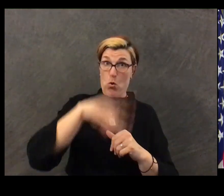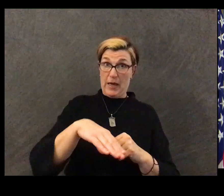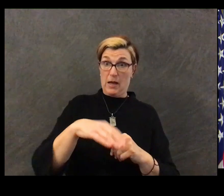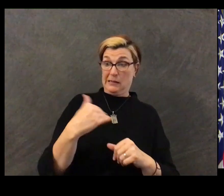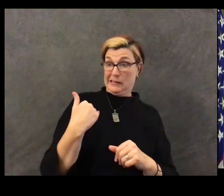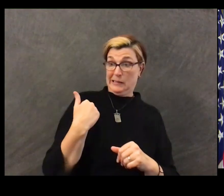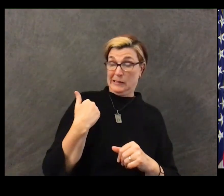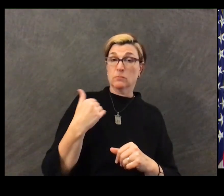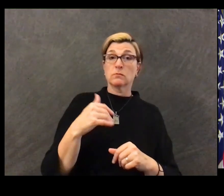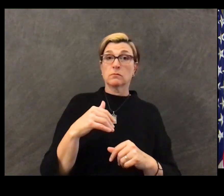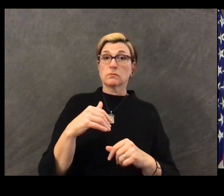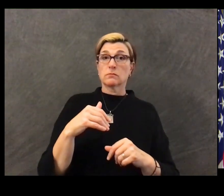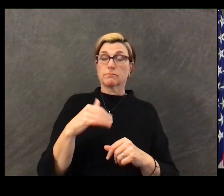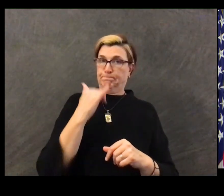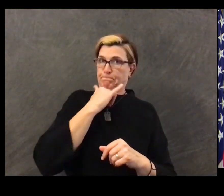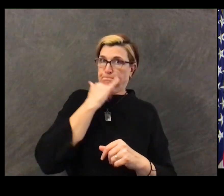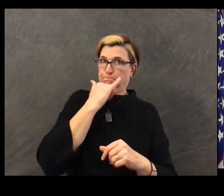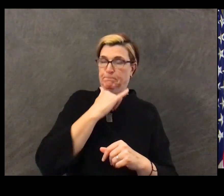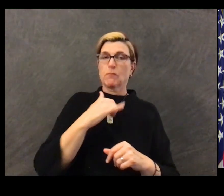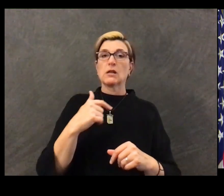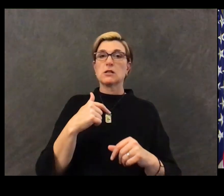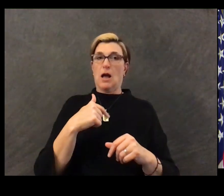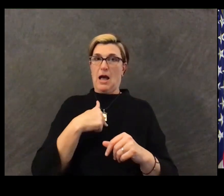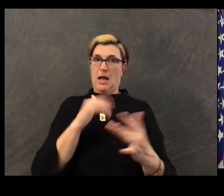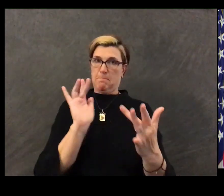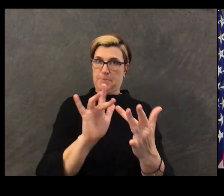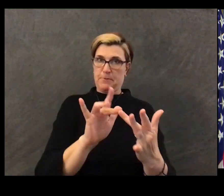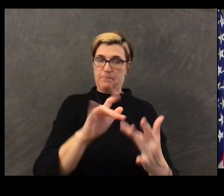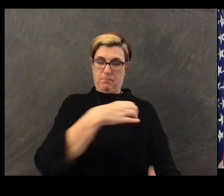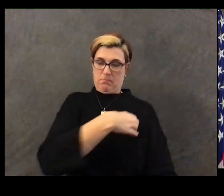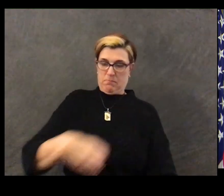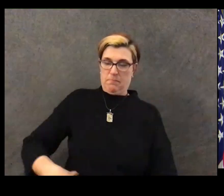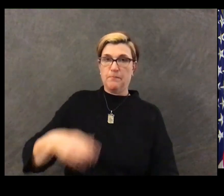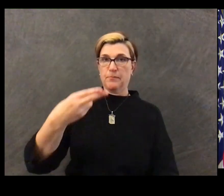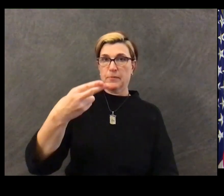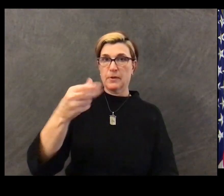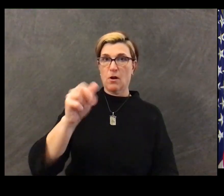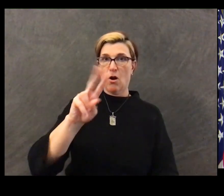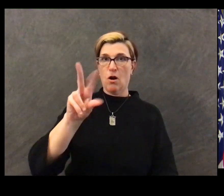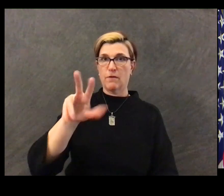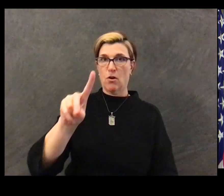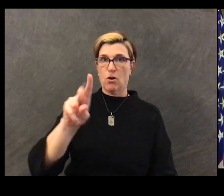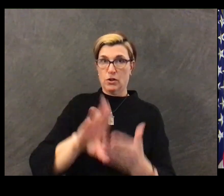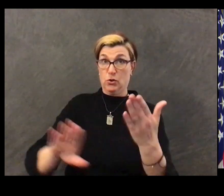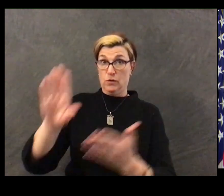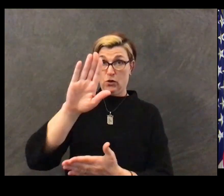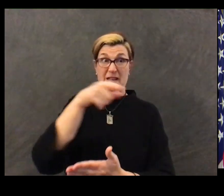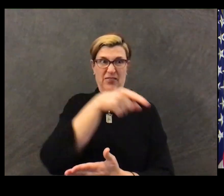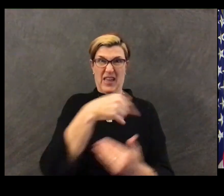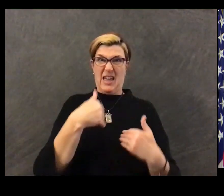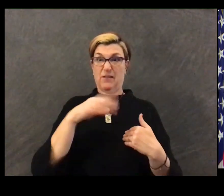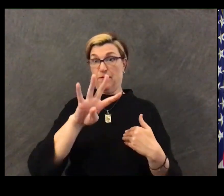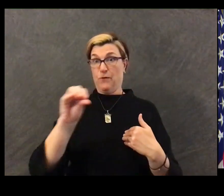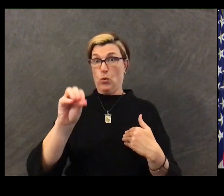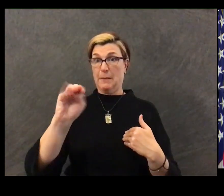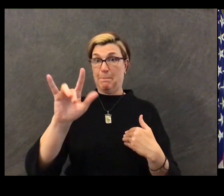that's Harvard University which has a 40 billion dollar endowment fund to return